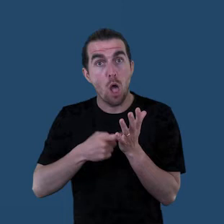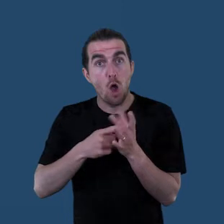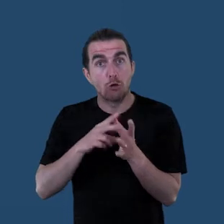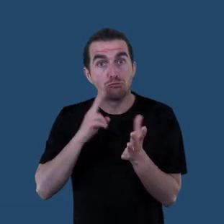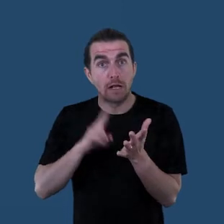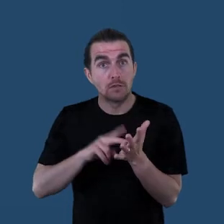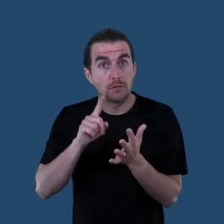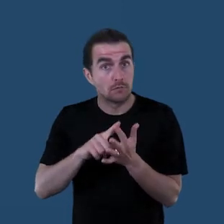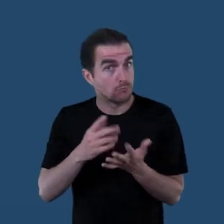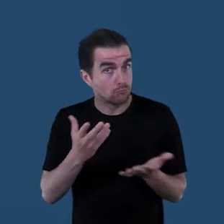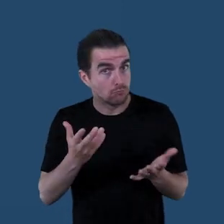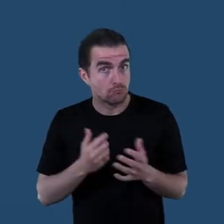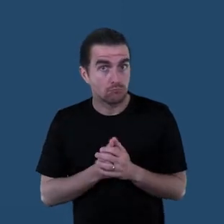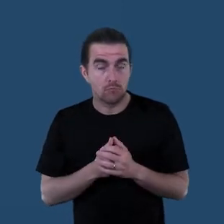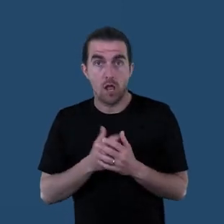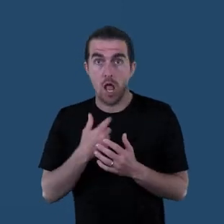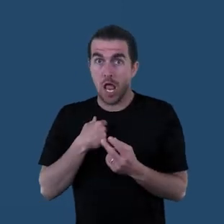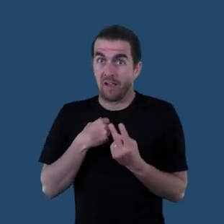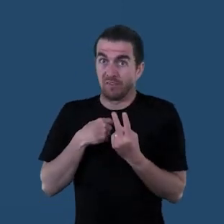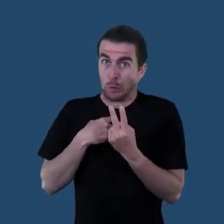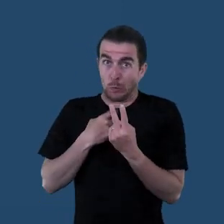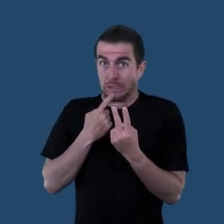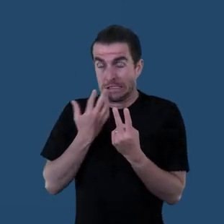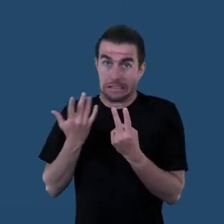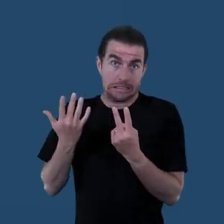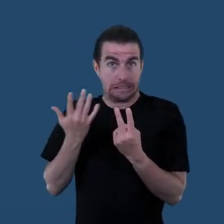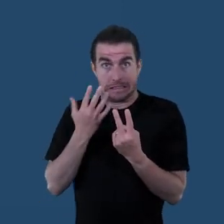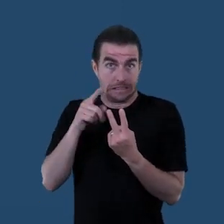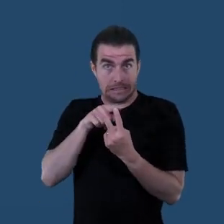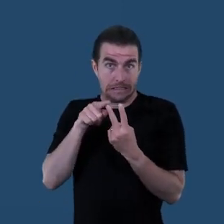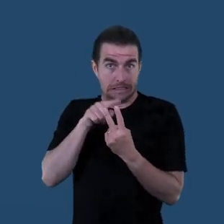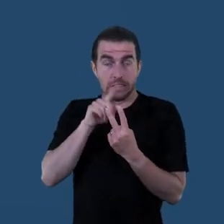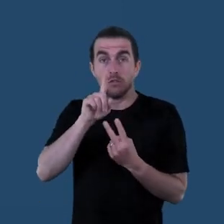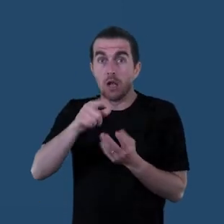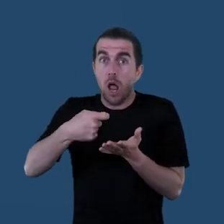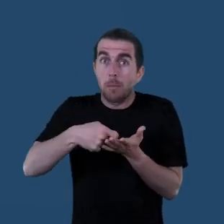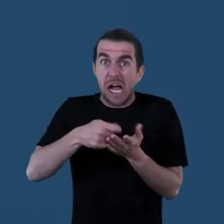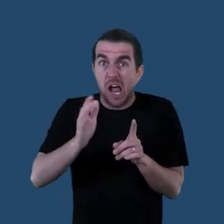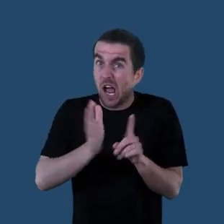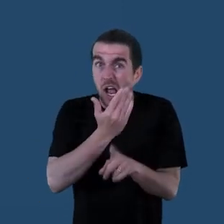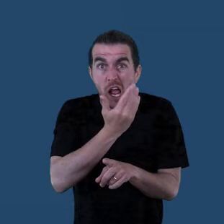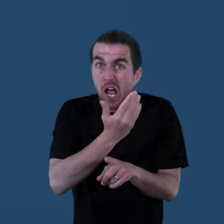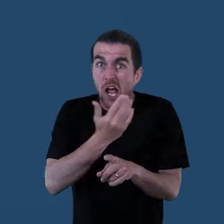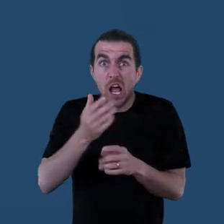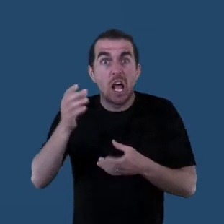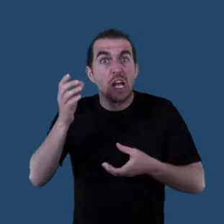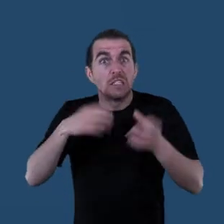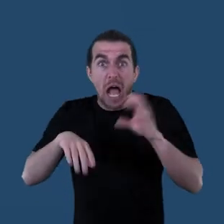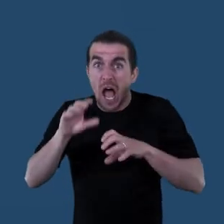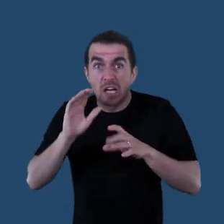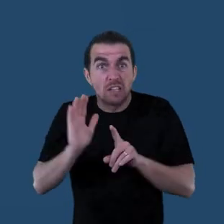Is there anywhere that you're desperate- I've got to two places probably. If money were no object and science had moved on,